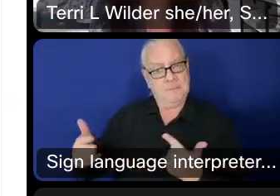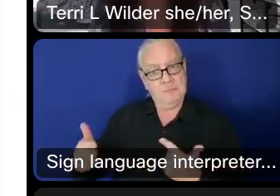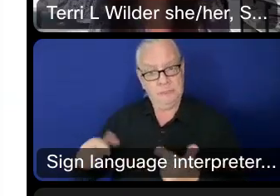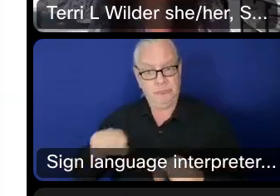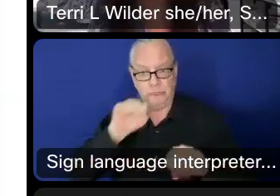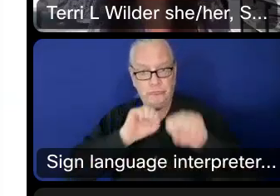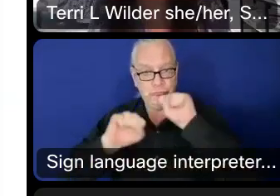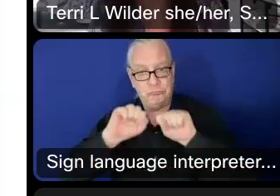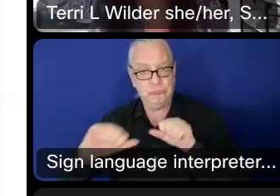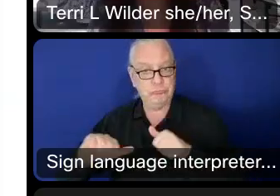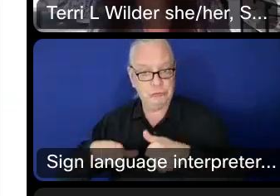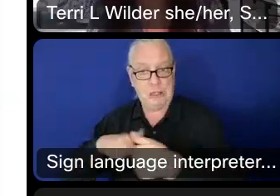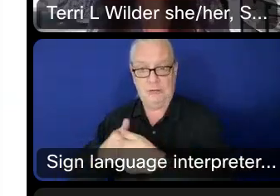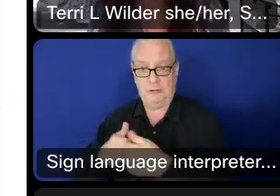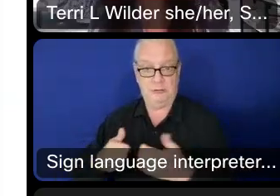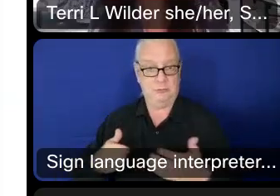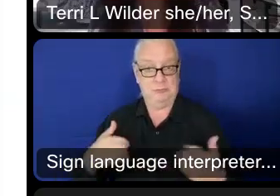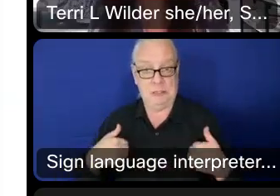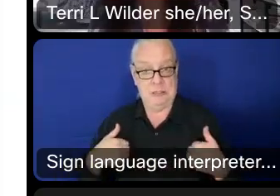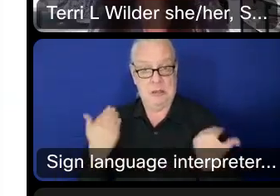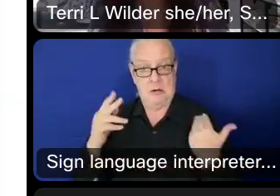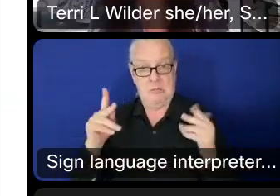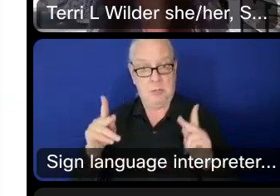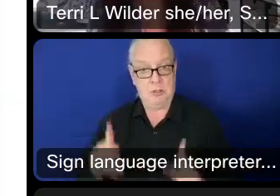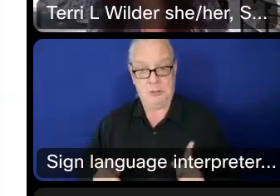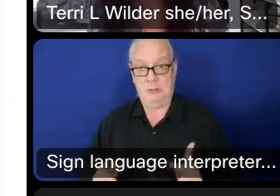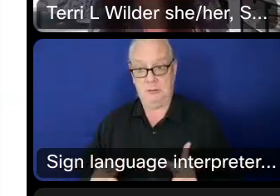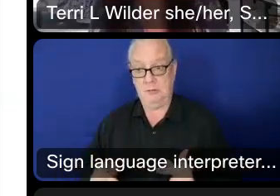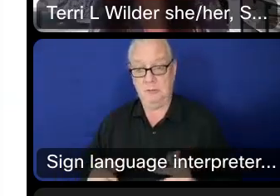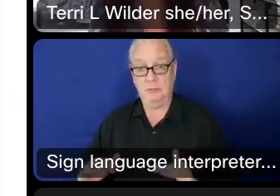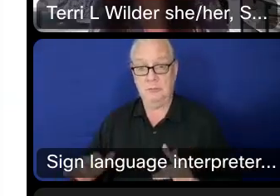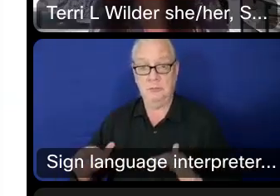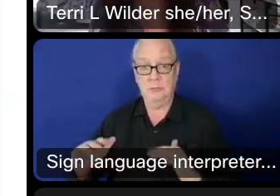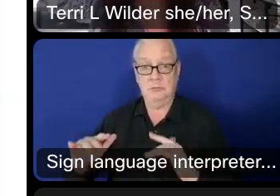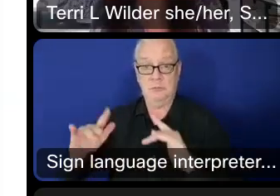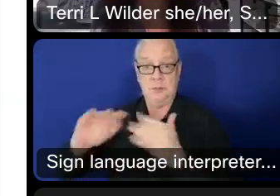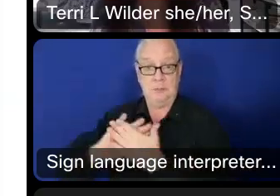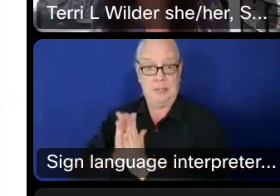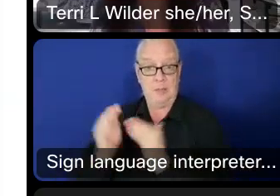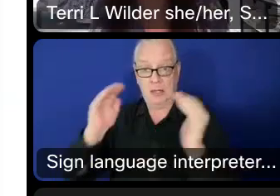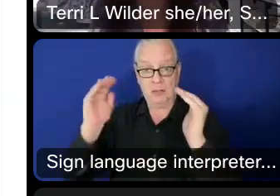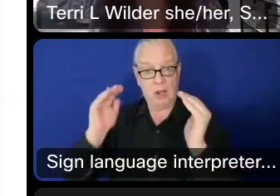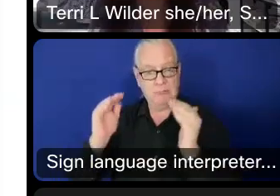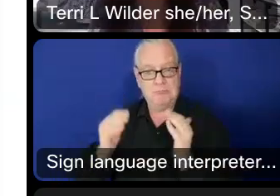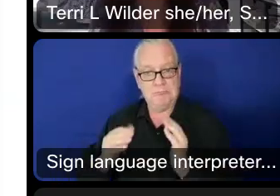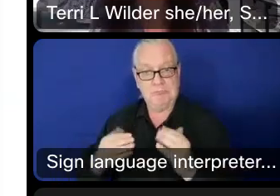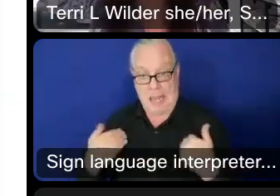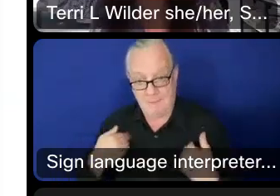around being a young person who's growing into an adult or an older person with HIV. So, I'd encourage you to go and